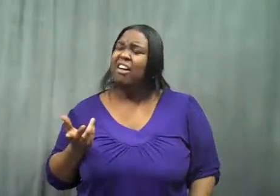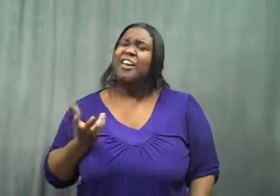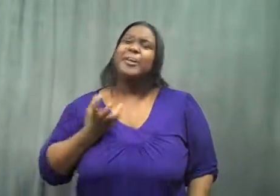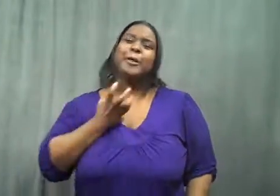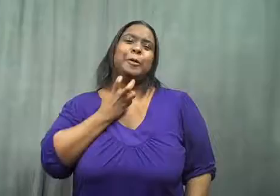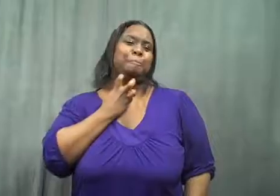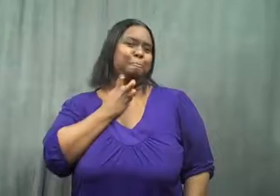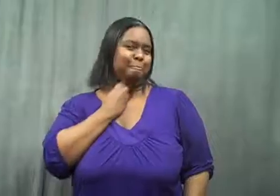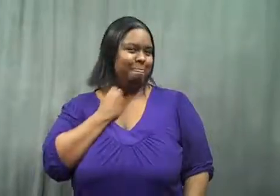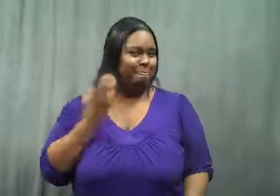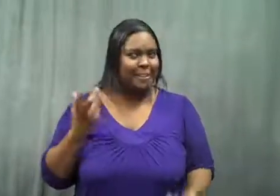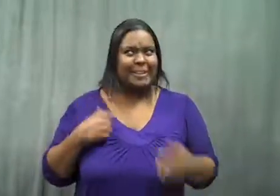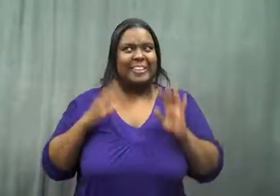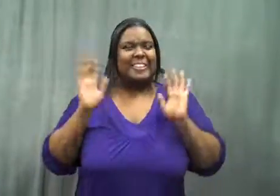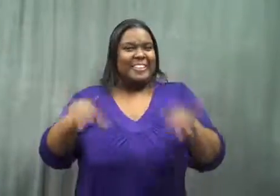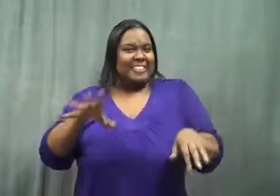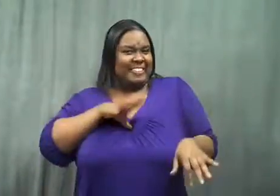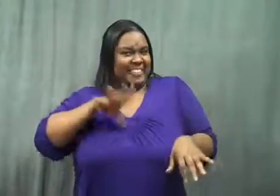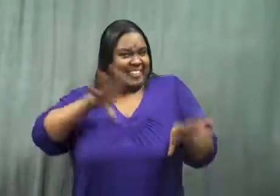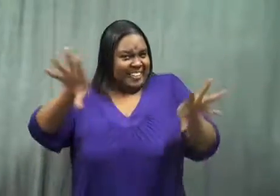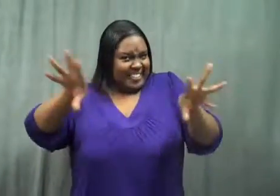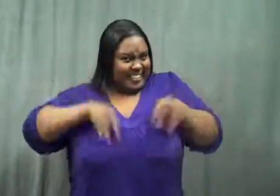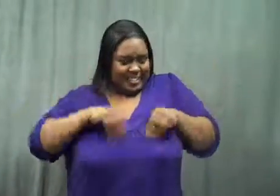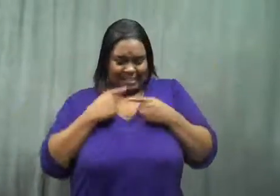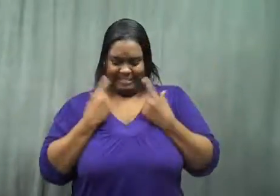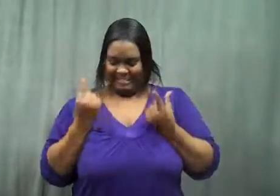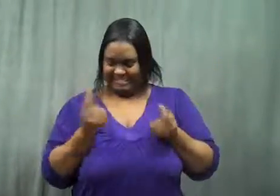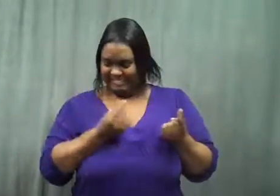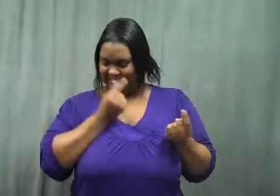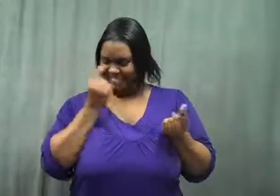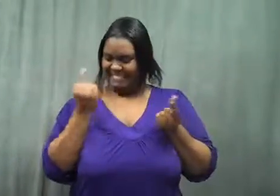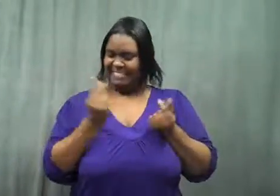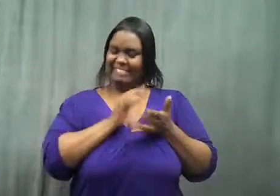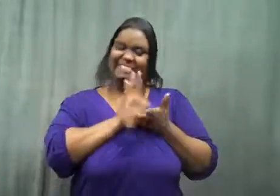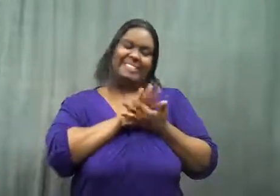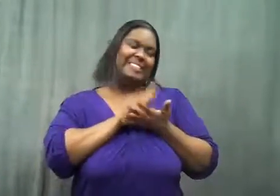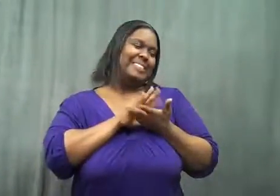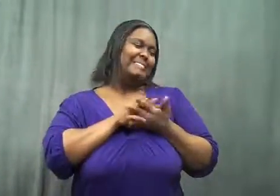Well, that wasn't going to happen. What now?